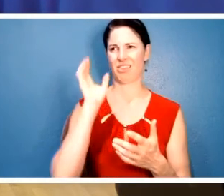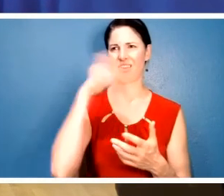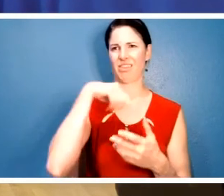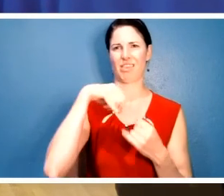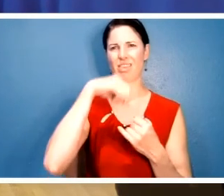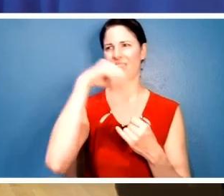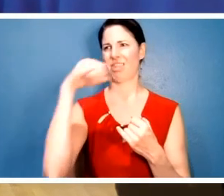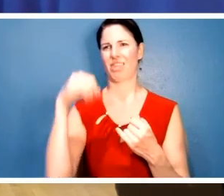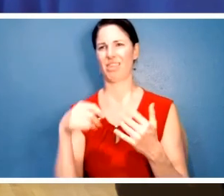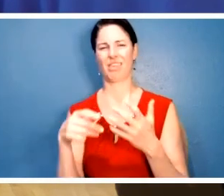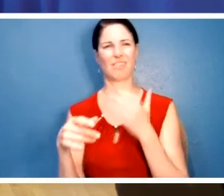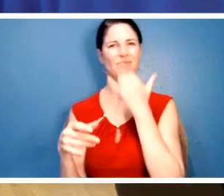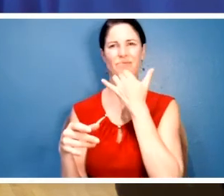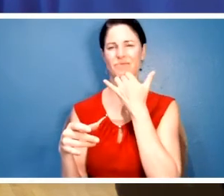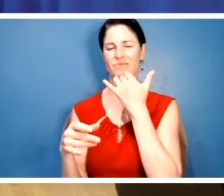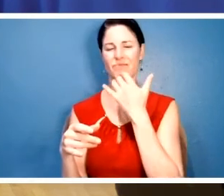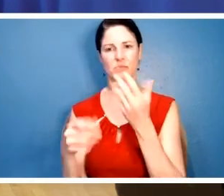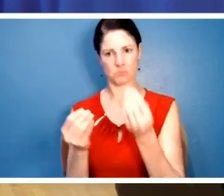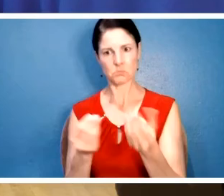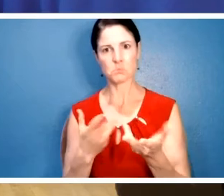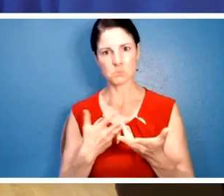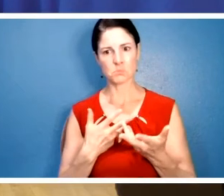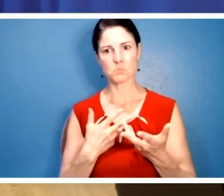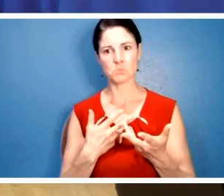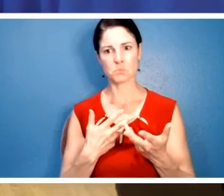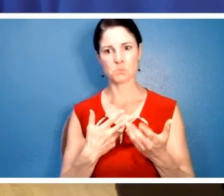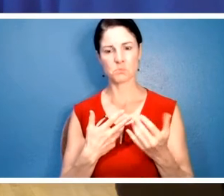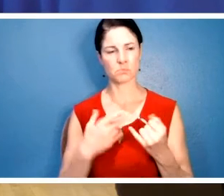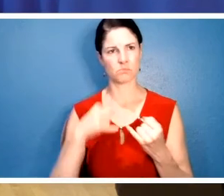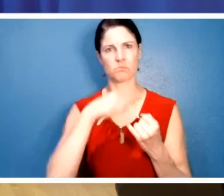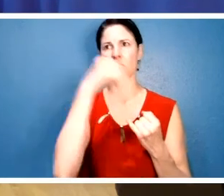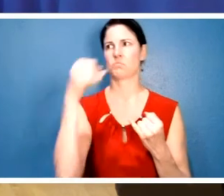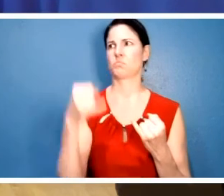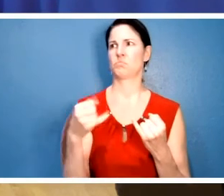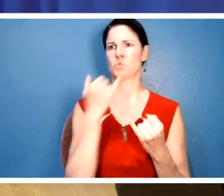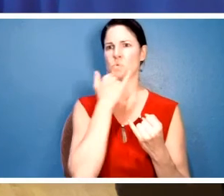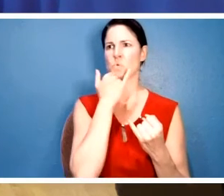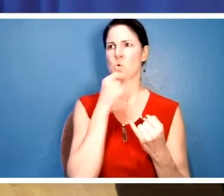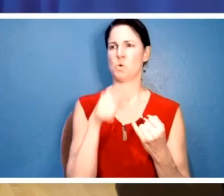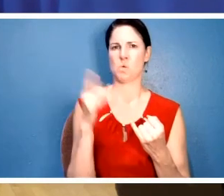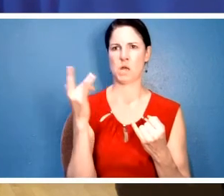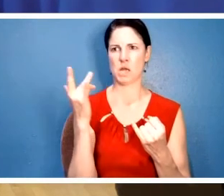Tell us what what you think was was done wrong and tell us where.